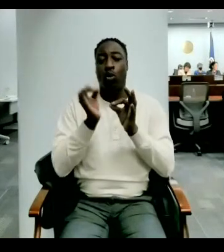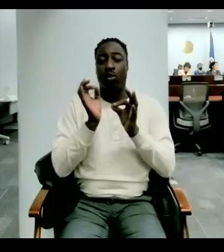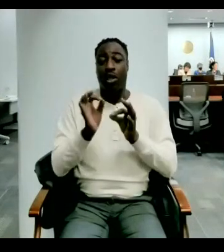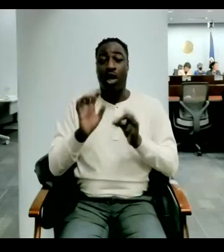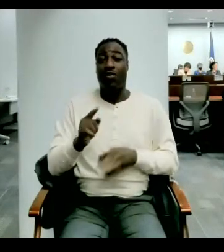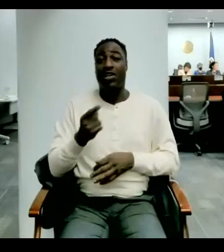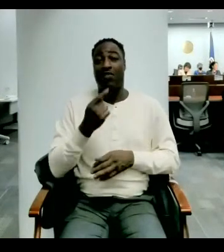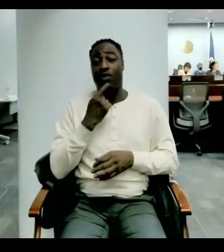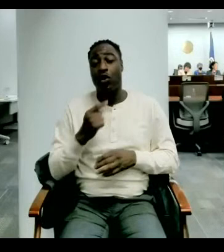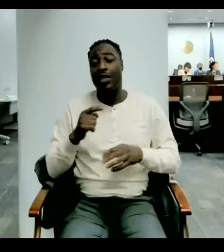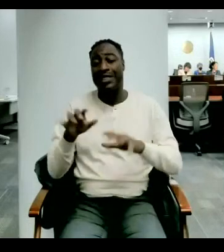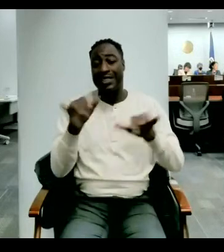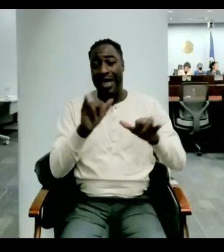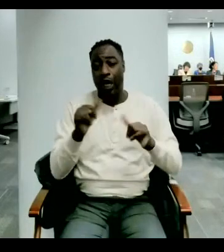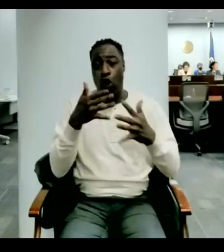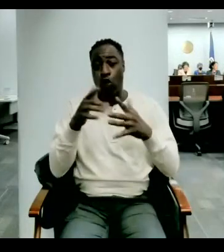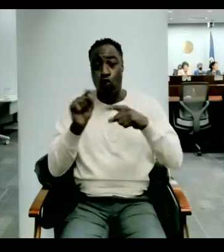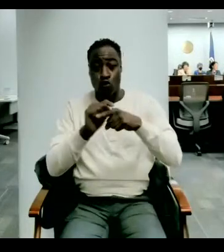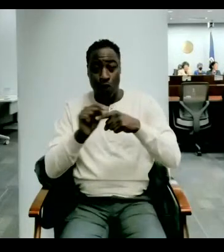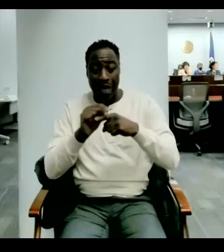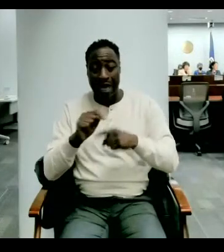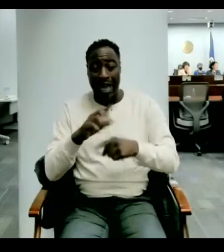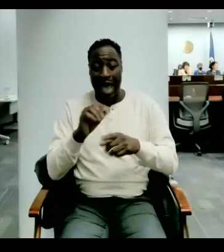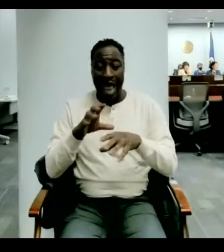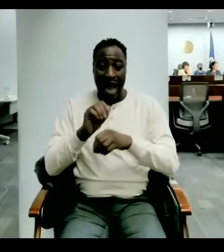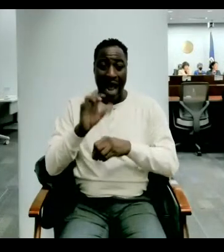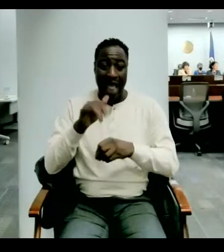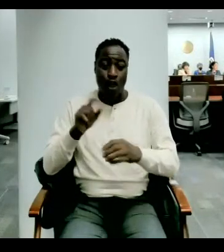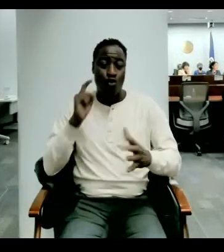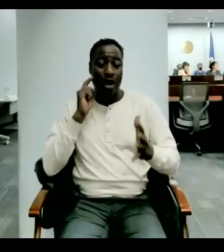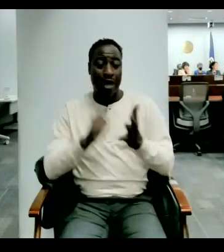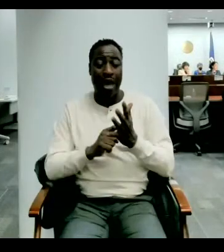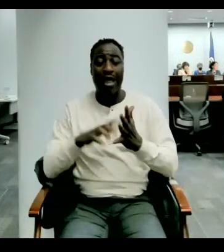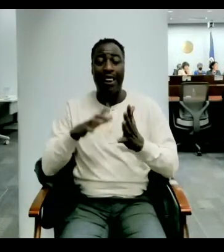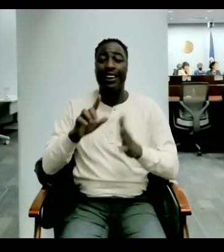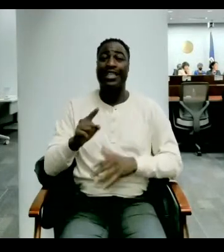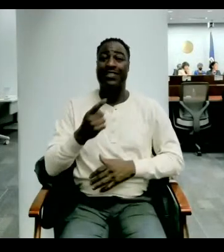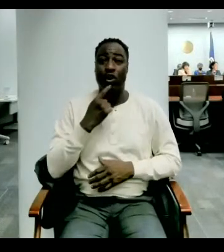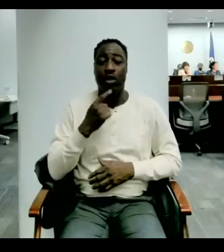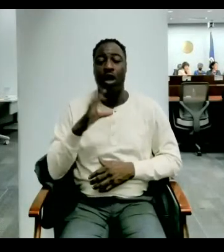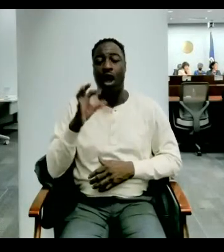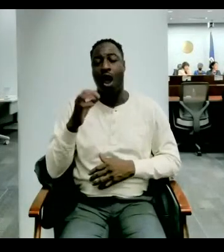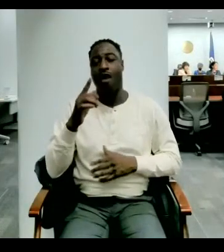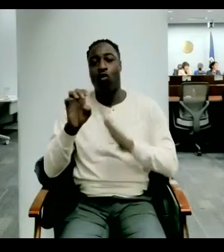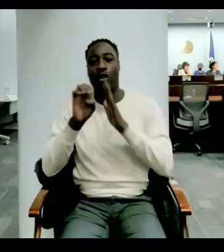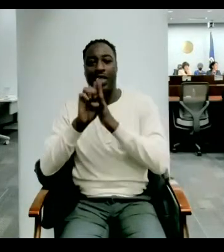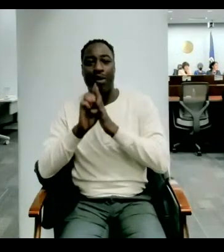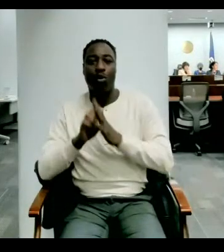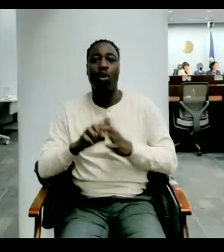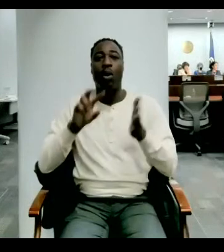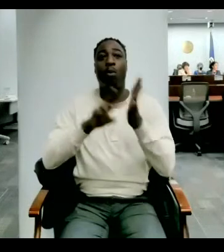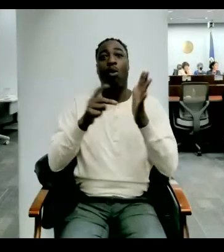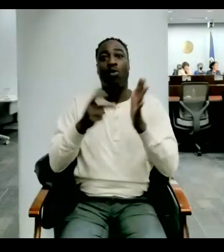or pervasive standards through trainings and guidance, persistent and purposeful misgendering